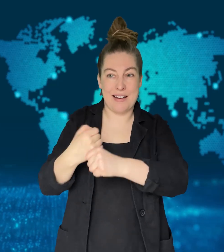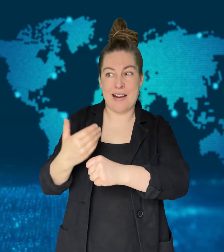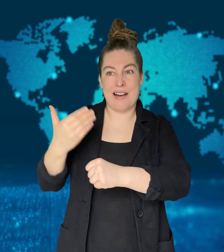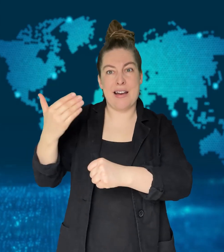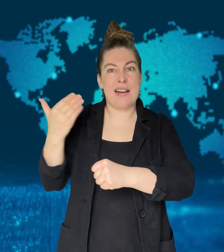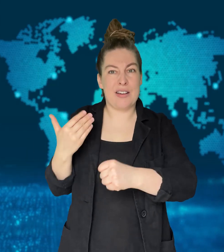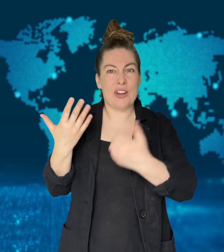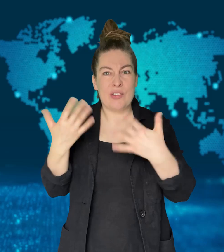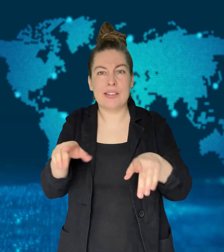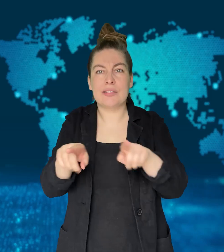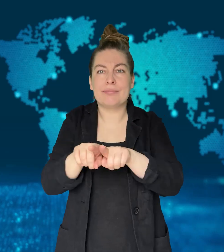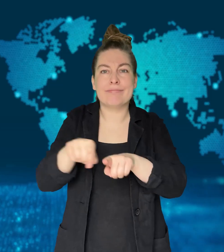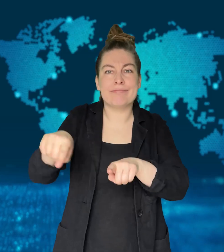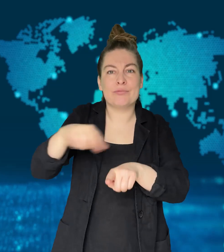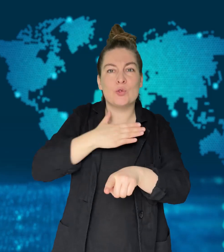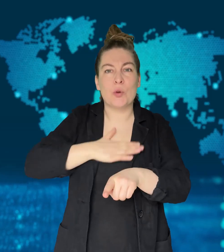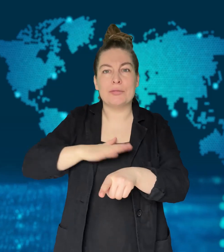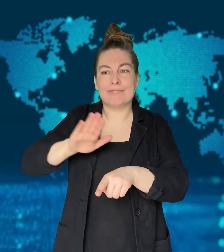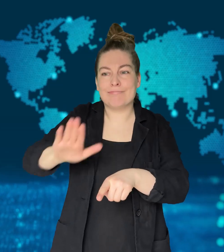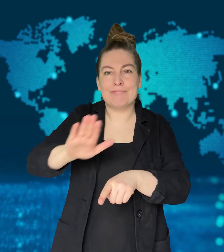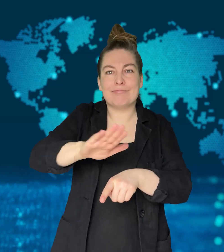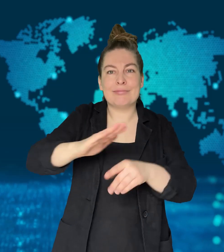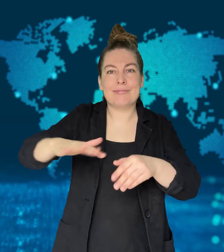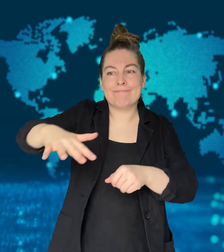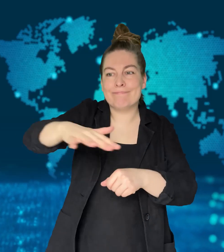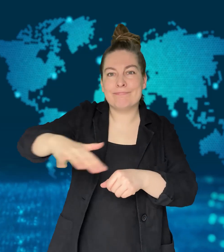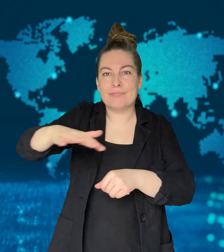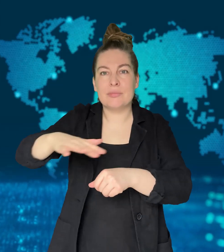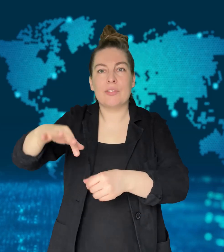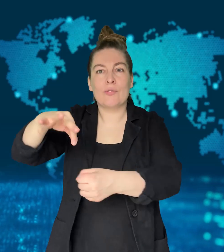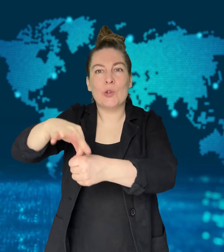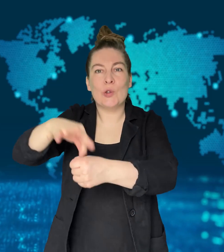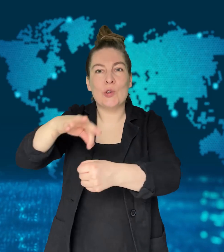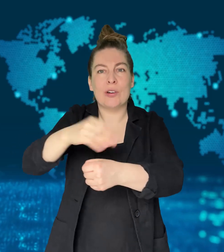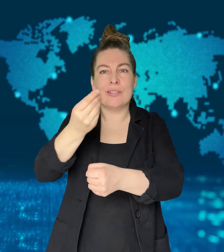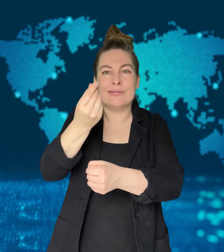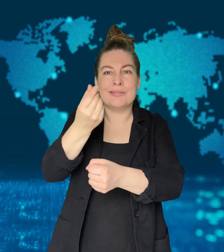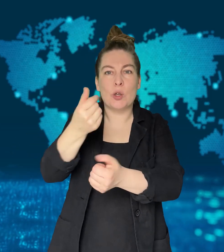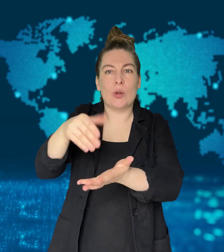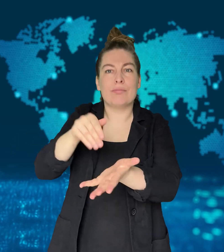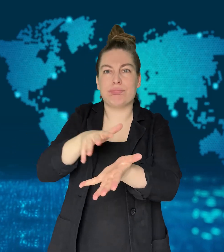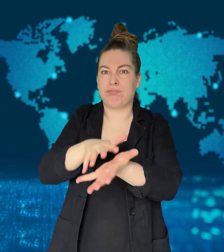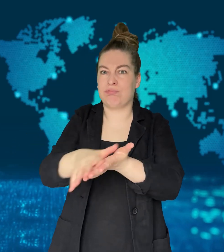in local elections in the past year.